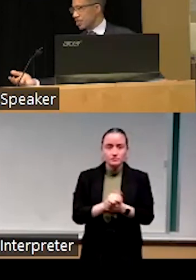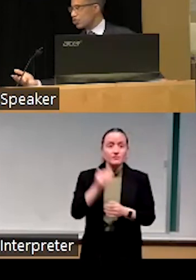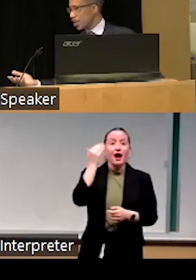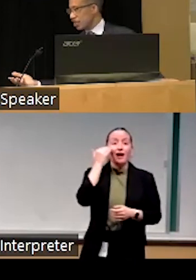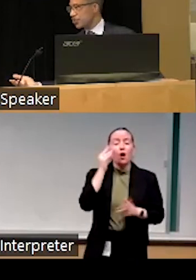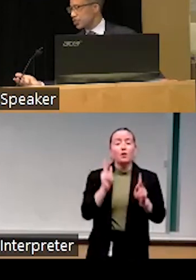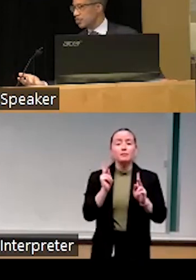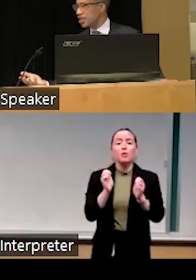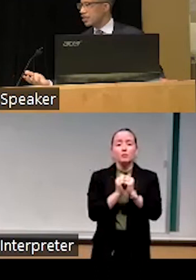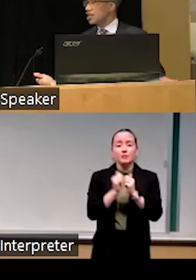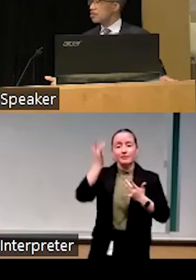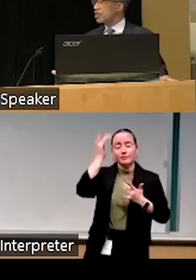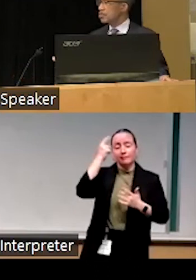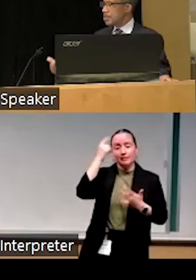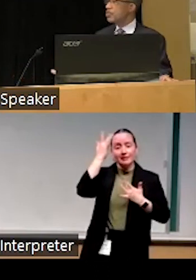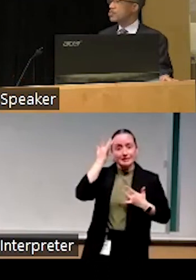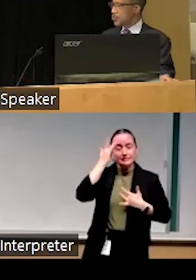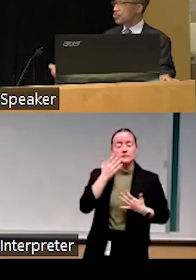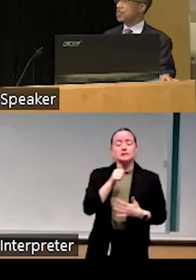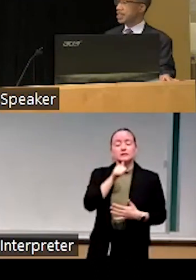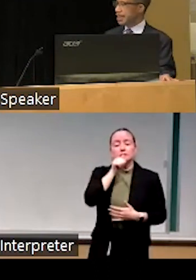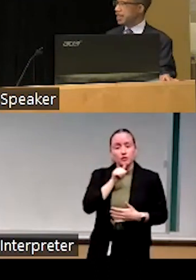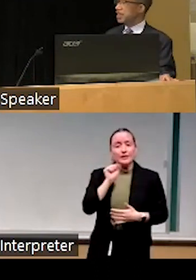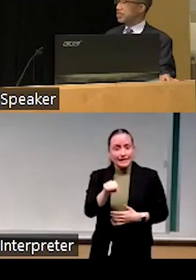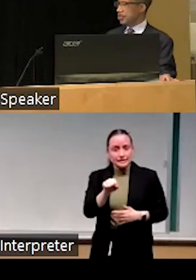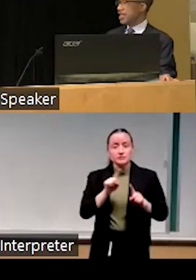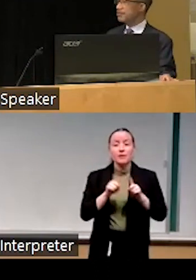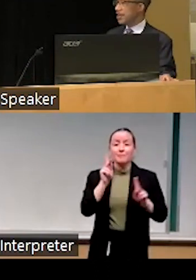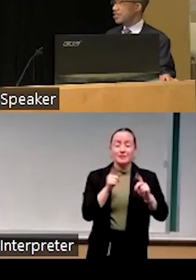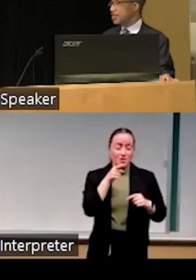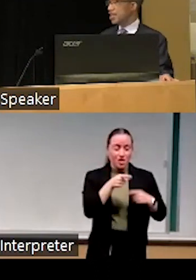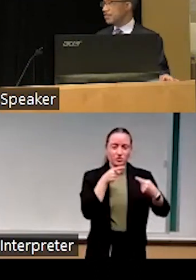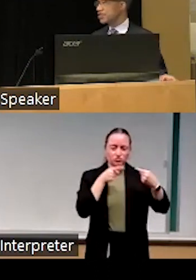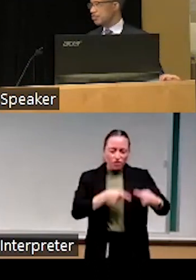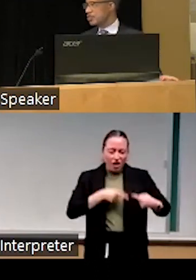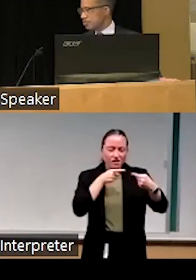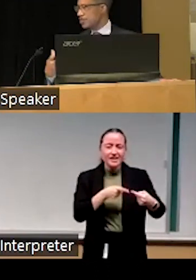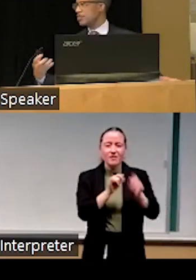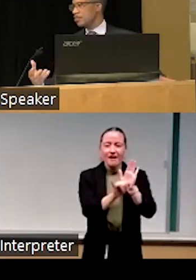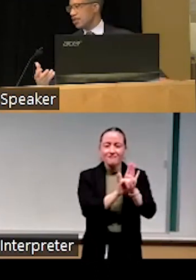worried well so to speak but the people who are struggling to identify themselves and to to be a